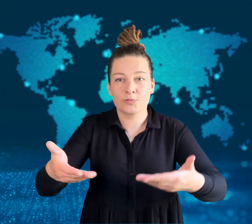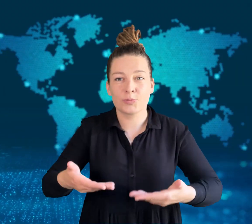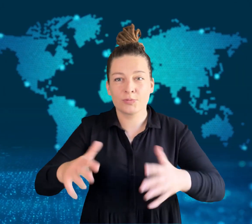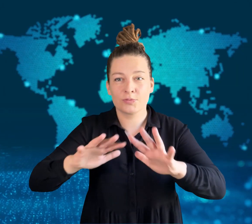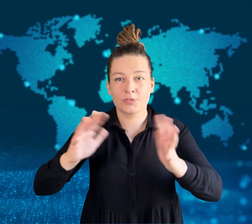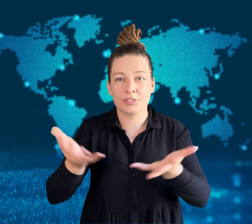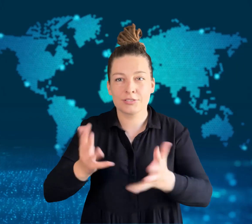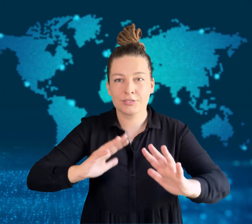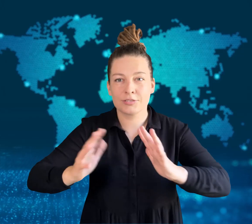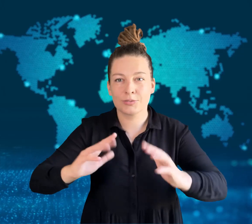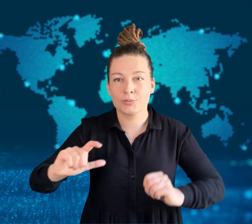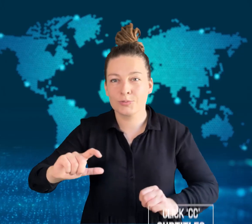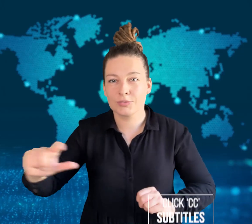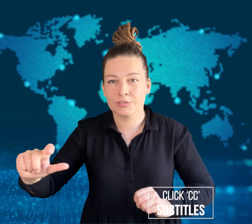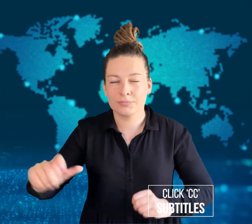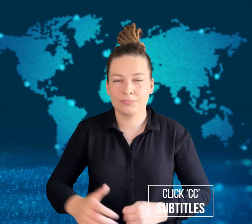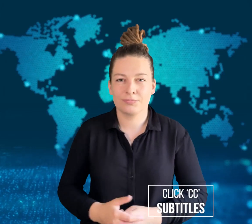Welcome to WorldSign Week!